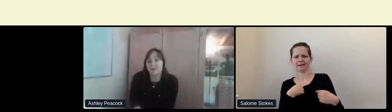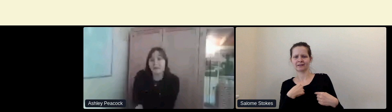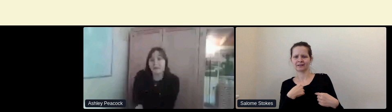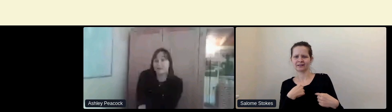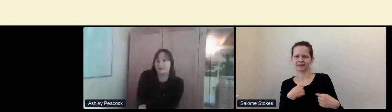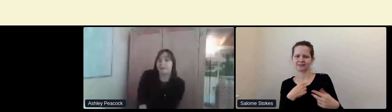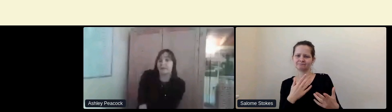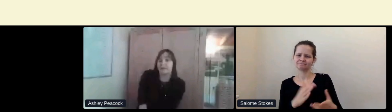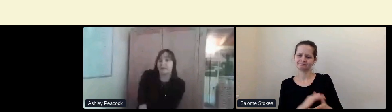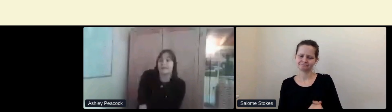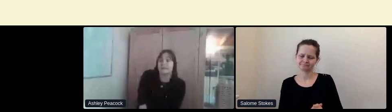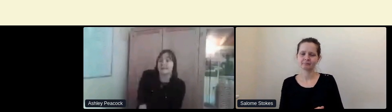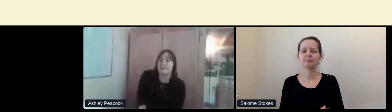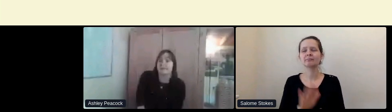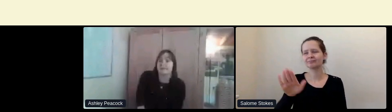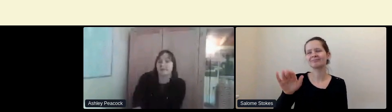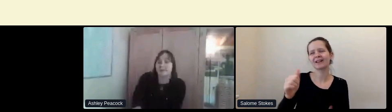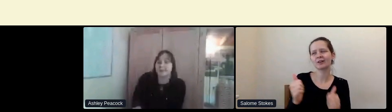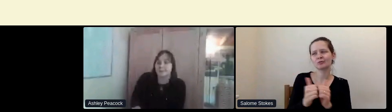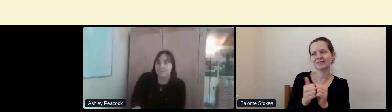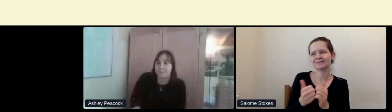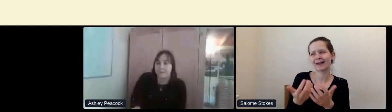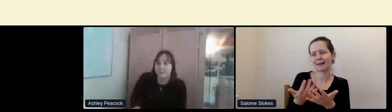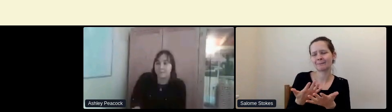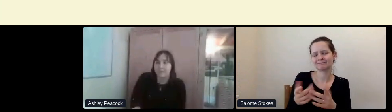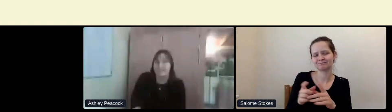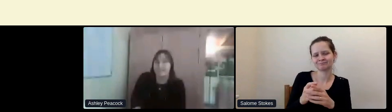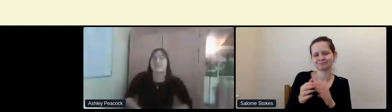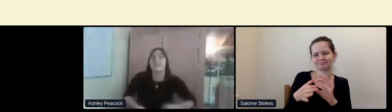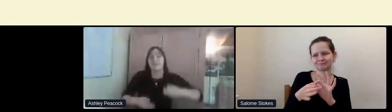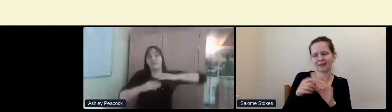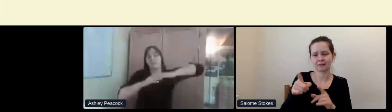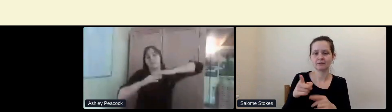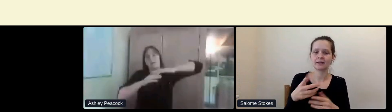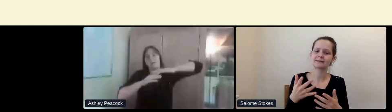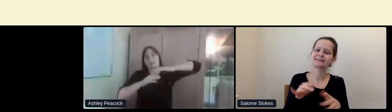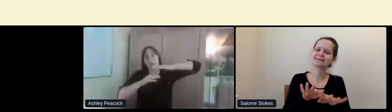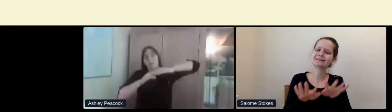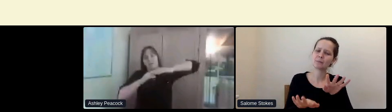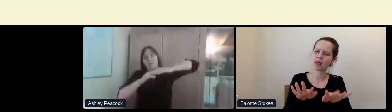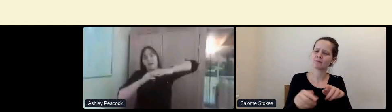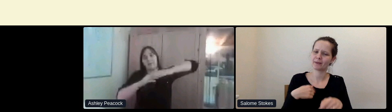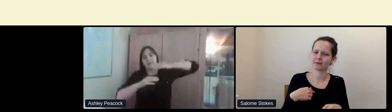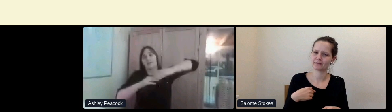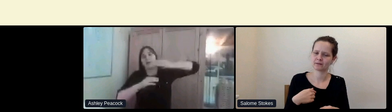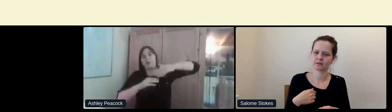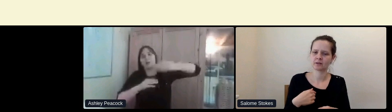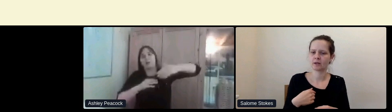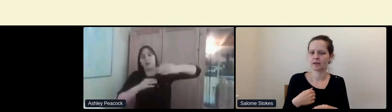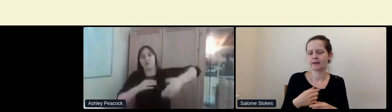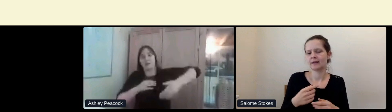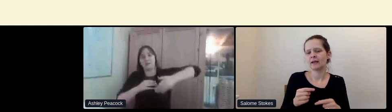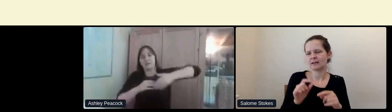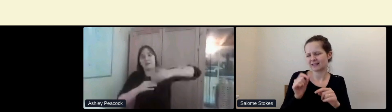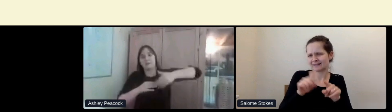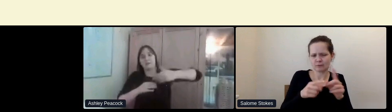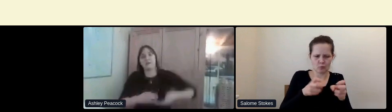So yeah I can really relate to this. It's slightly different for me but it is the same thing where one thing can happen, it can have a knock-on domino effect